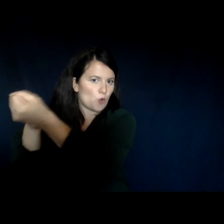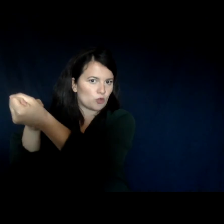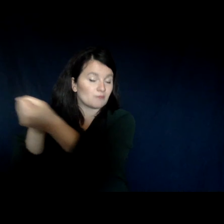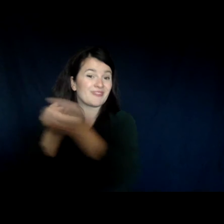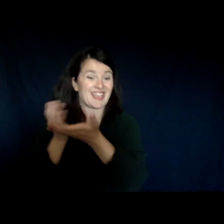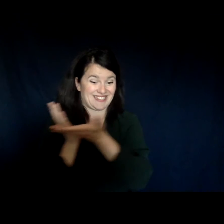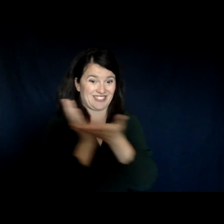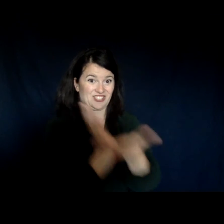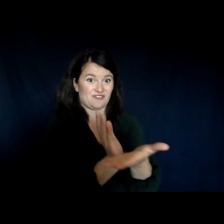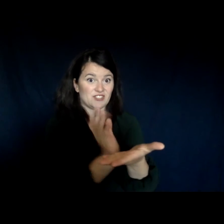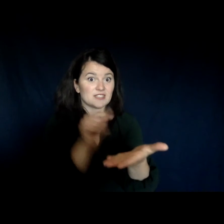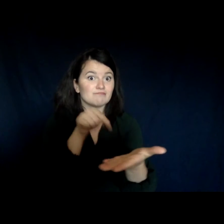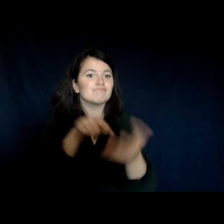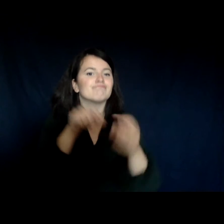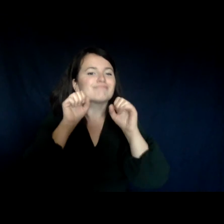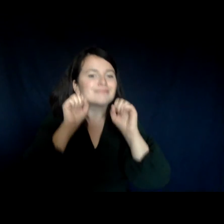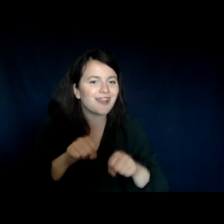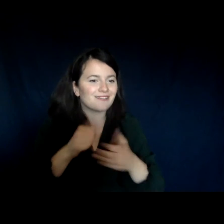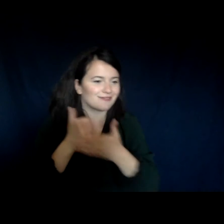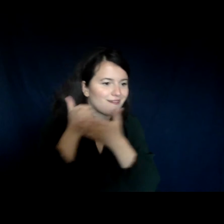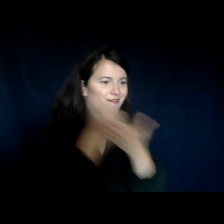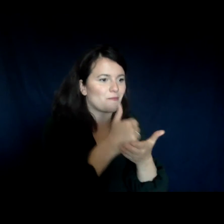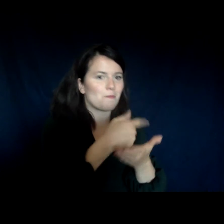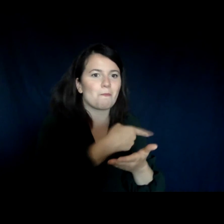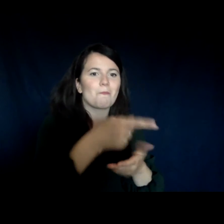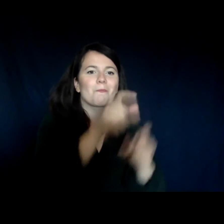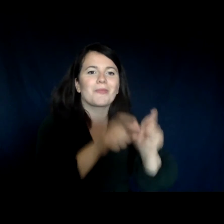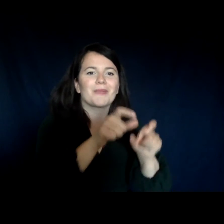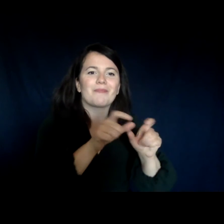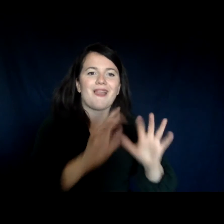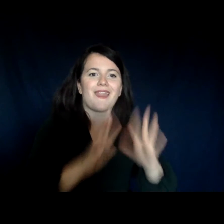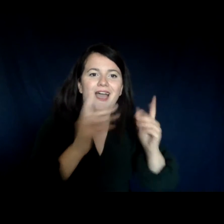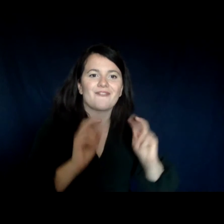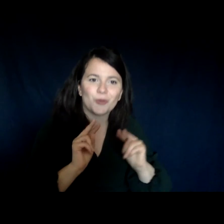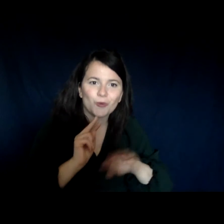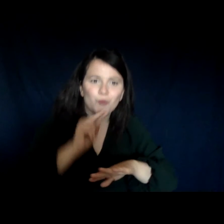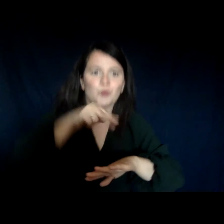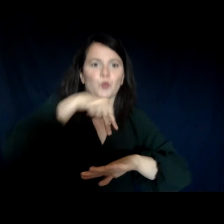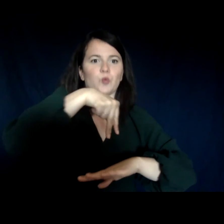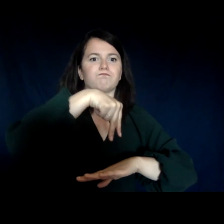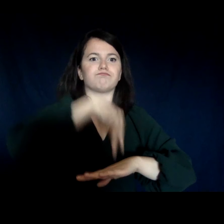So that they can live the life they want to live and therefore there are essential services.